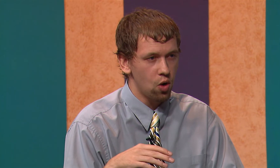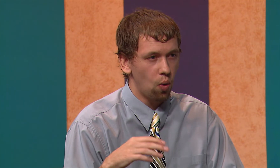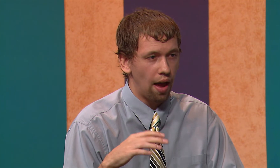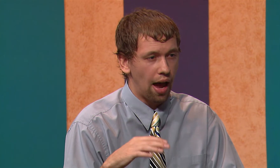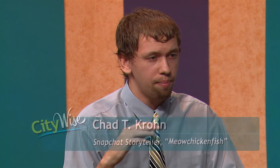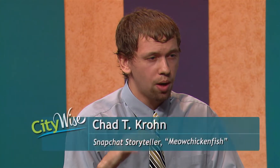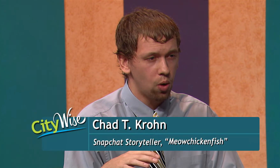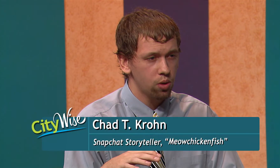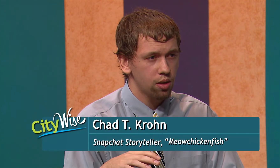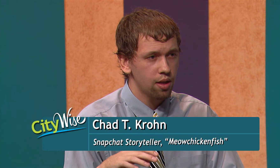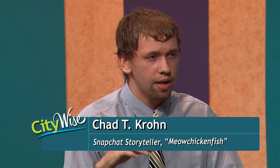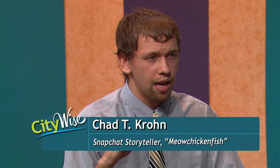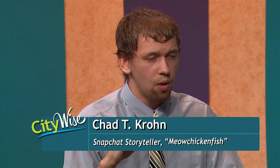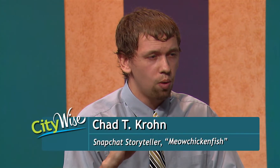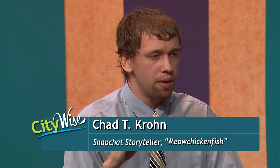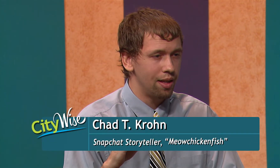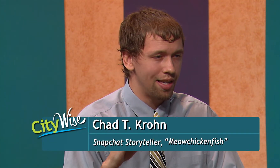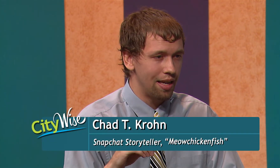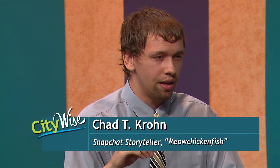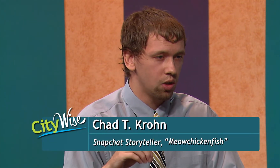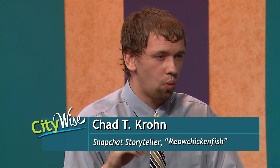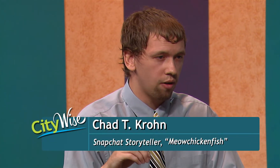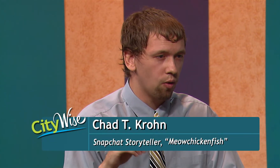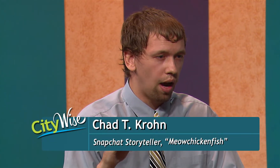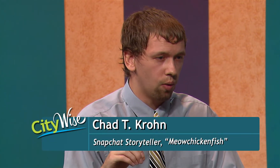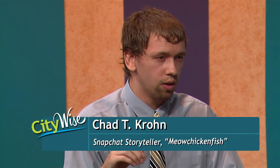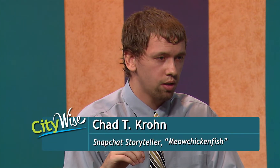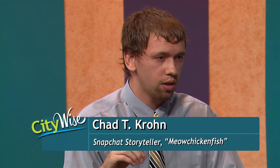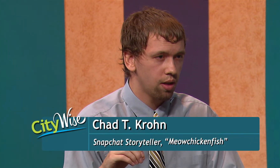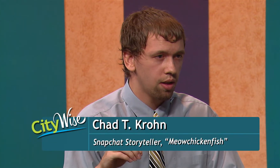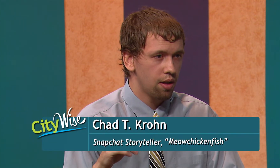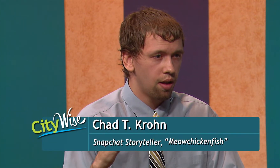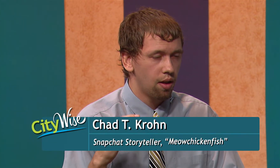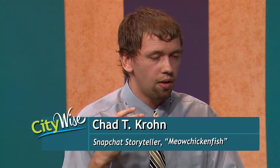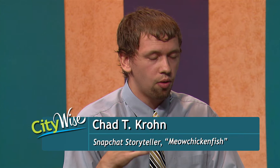videos I post, it will be deleted in 24 hours.